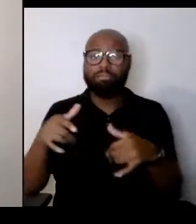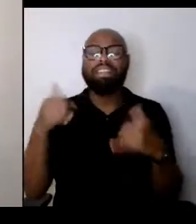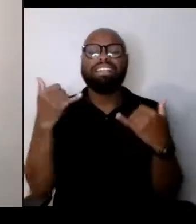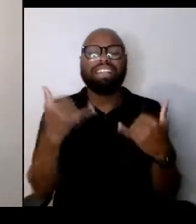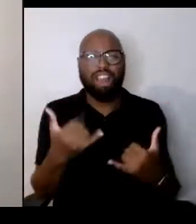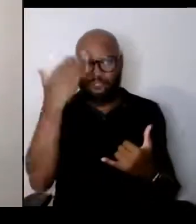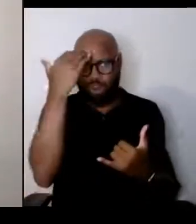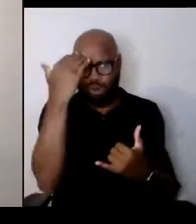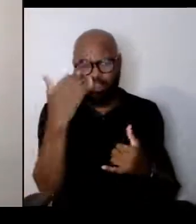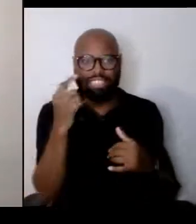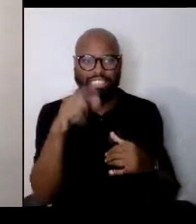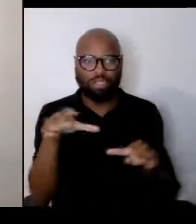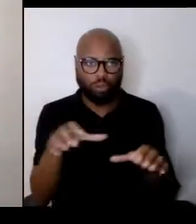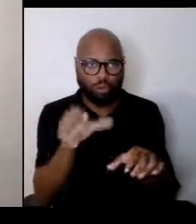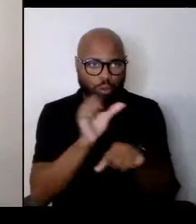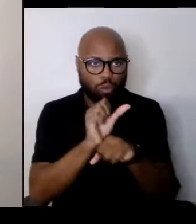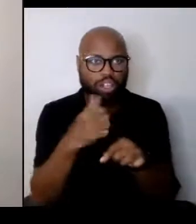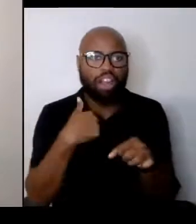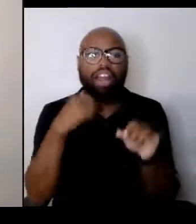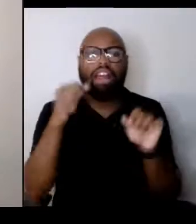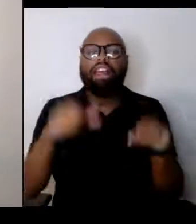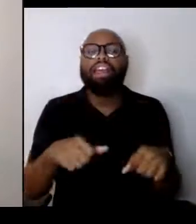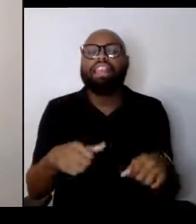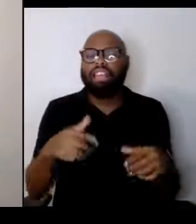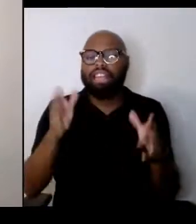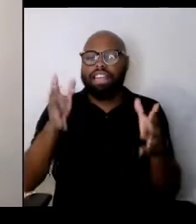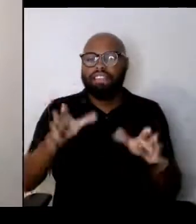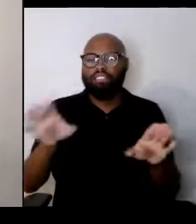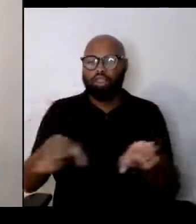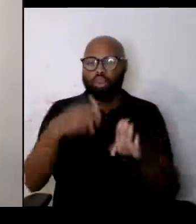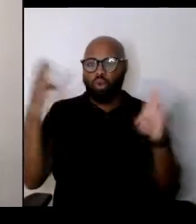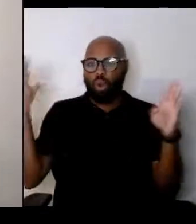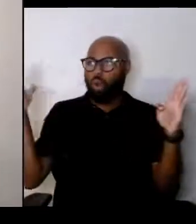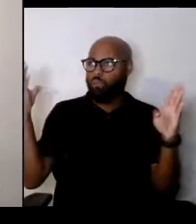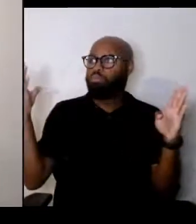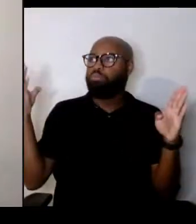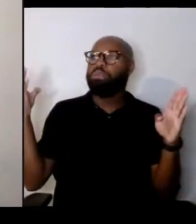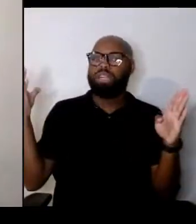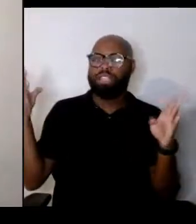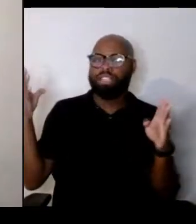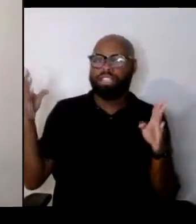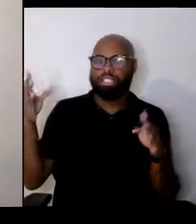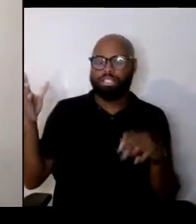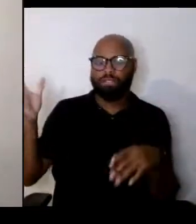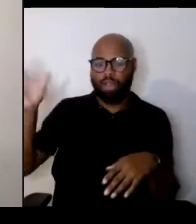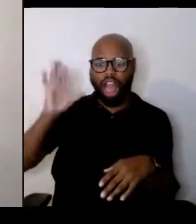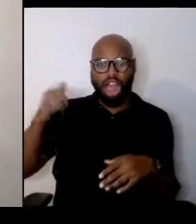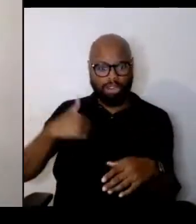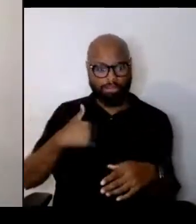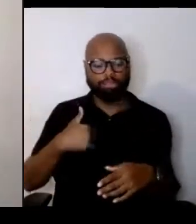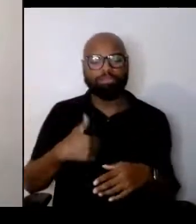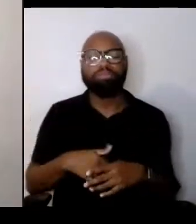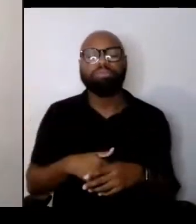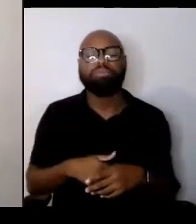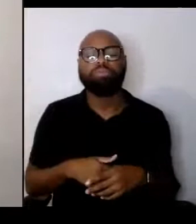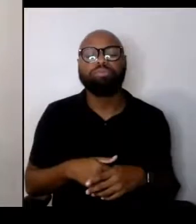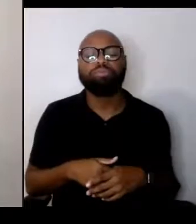that I can leave the door open behind me and what I did with the NYU Dream Team,